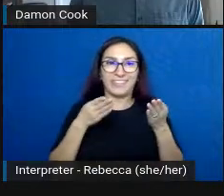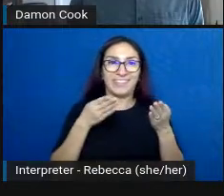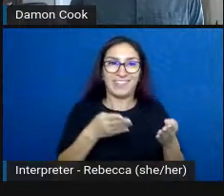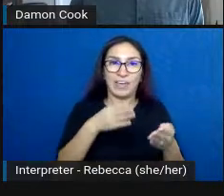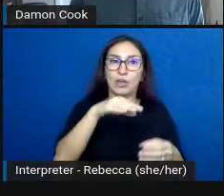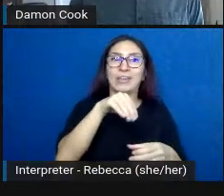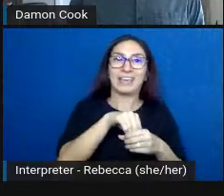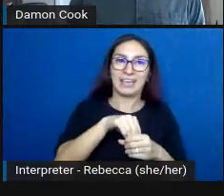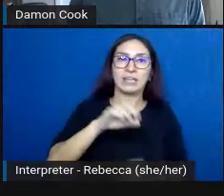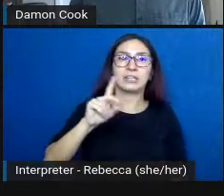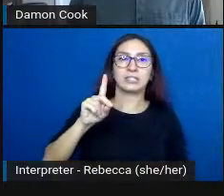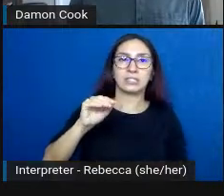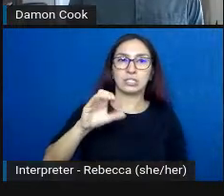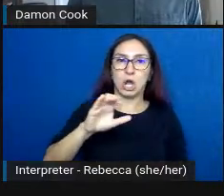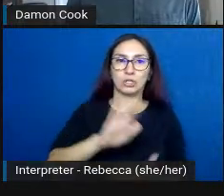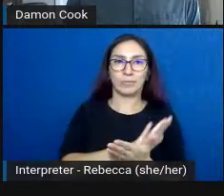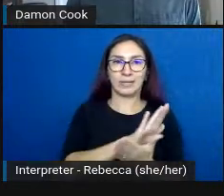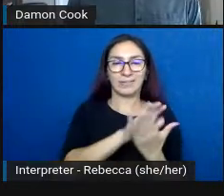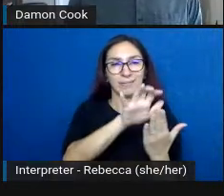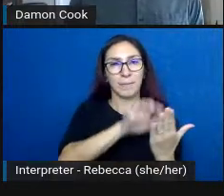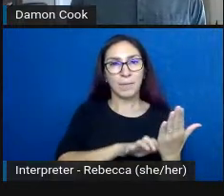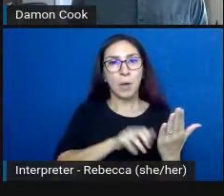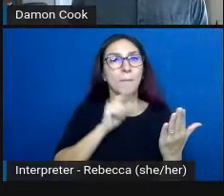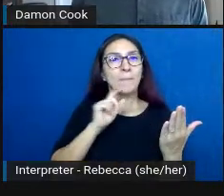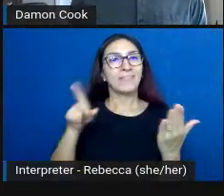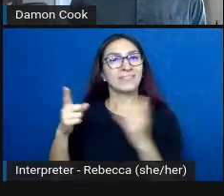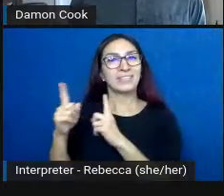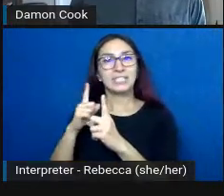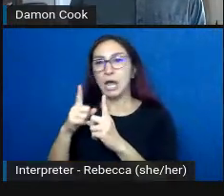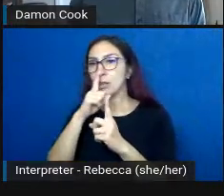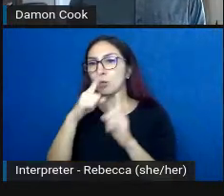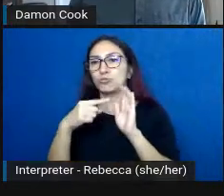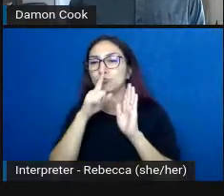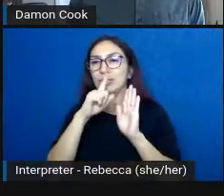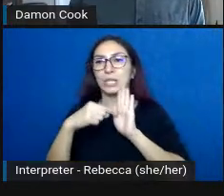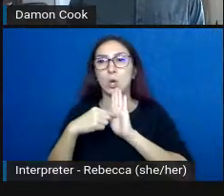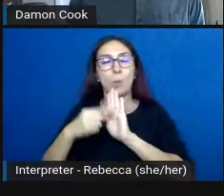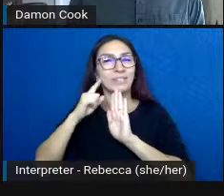Most importantly, the Dialog and main content are still located in the document but the Dialog